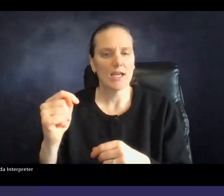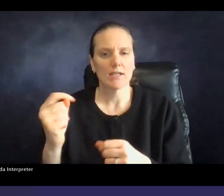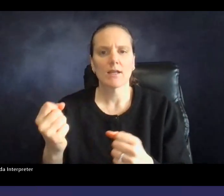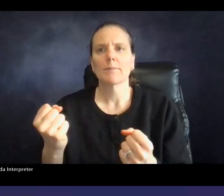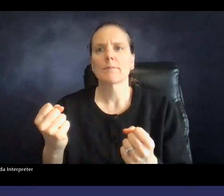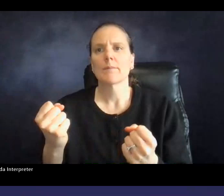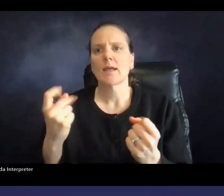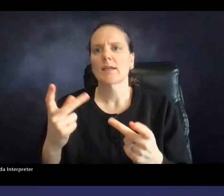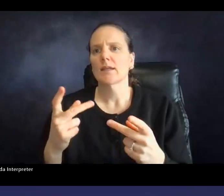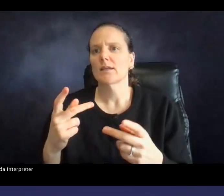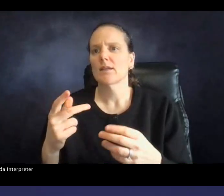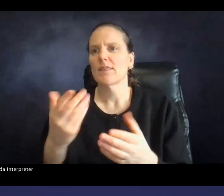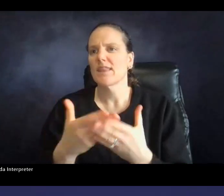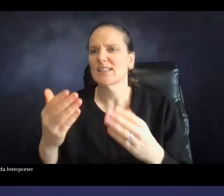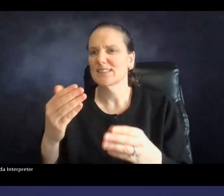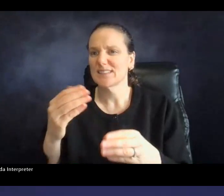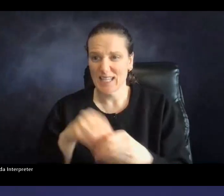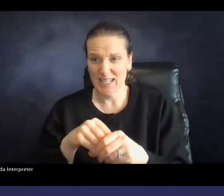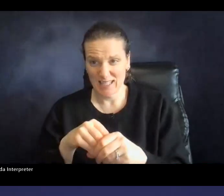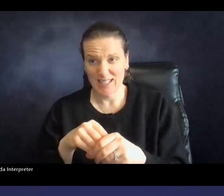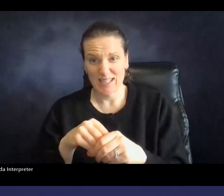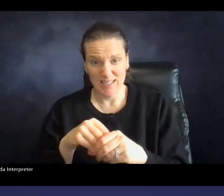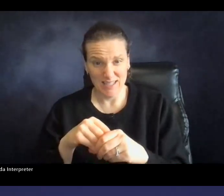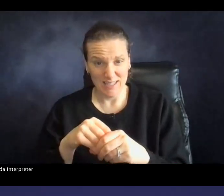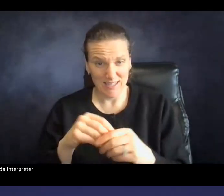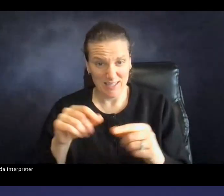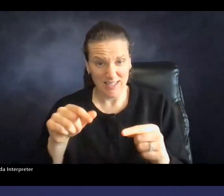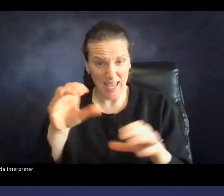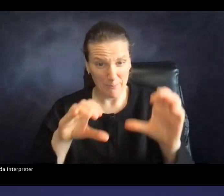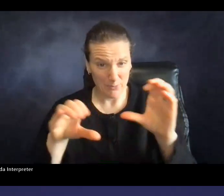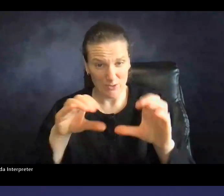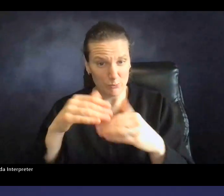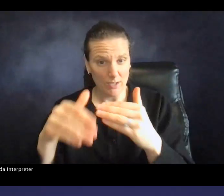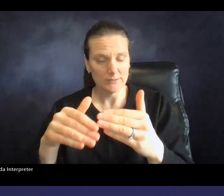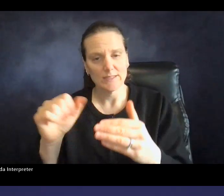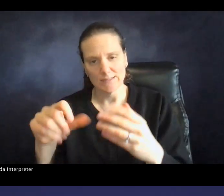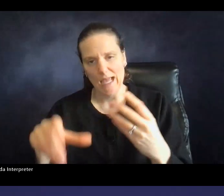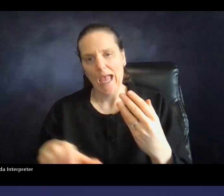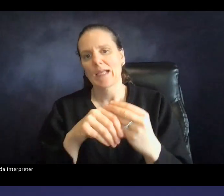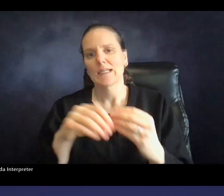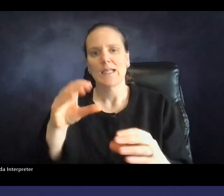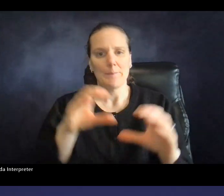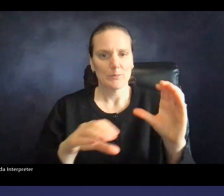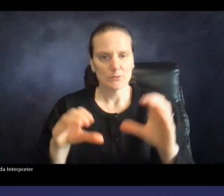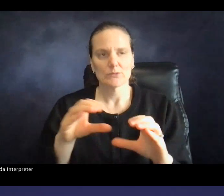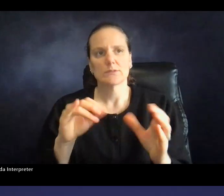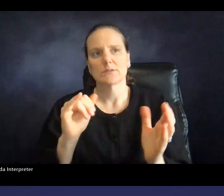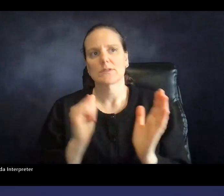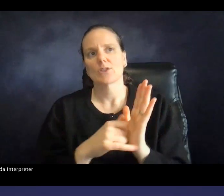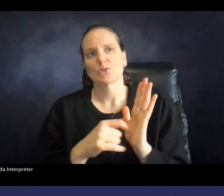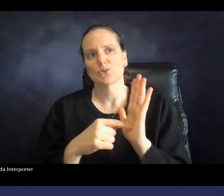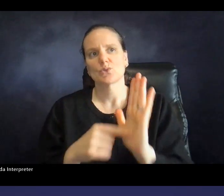if it's too many chem chemicals and it's processed, yes. So the chemicals, the chemical, the addition of chemicals would, would indicate that it's processed